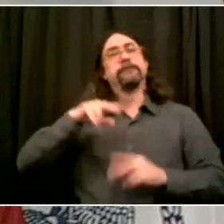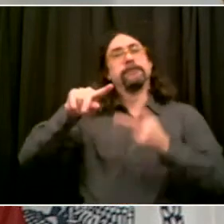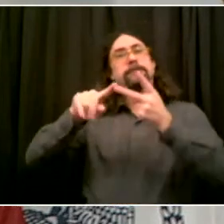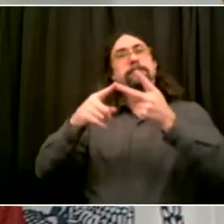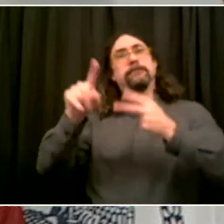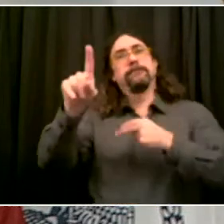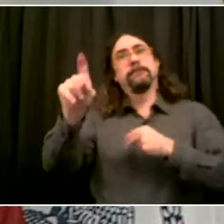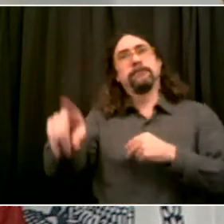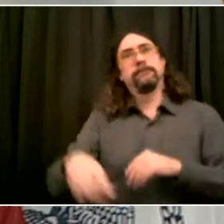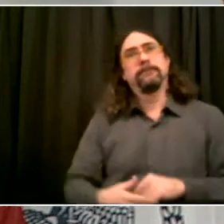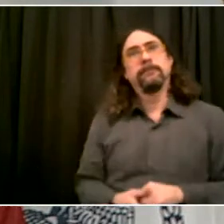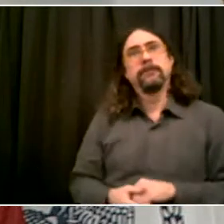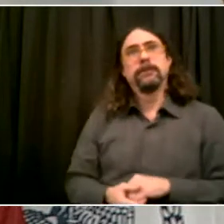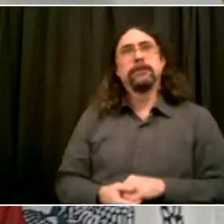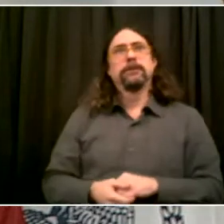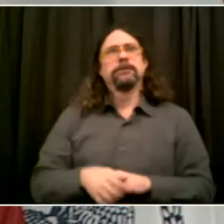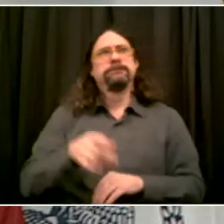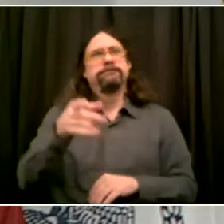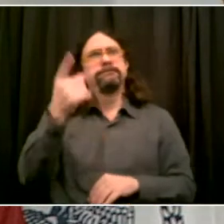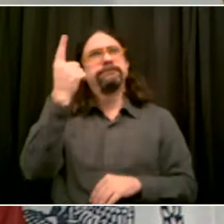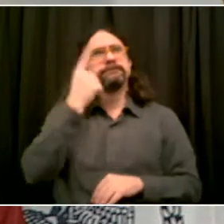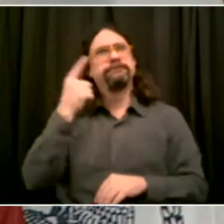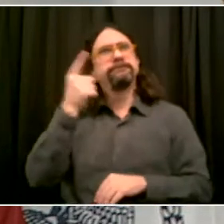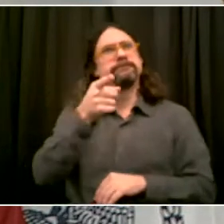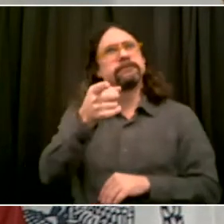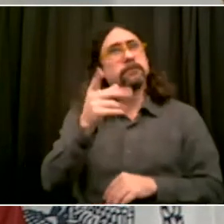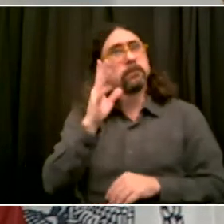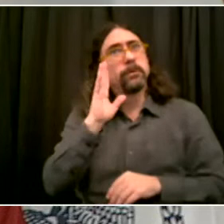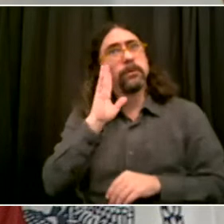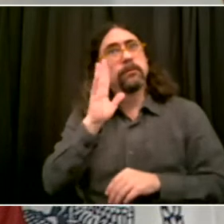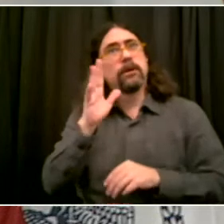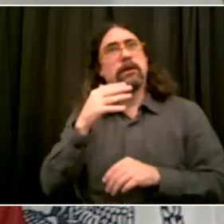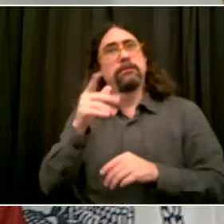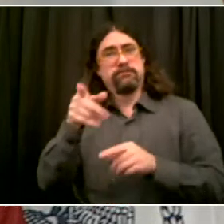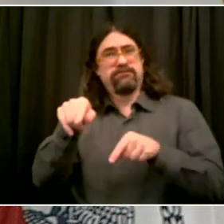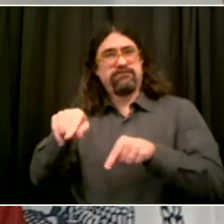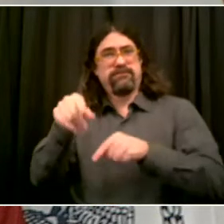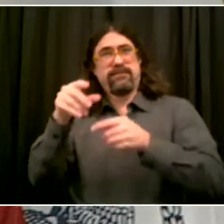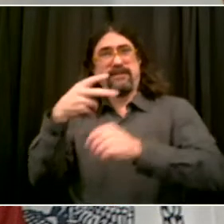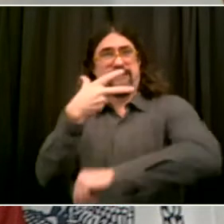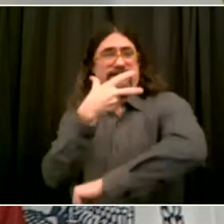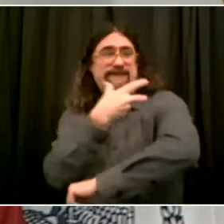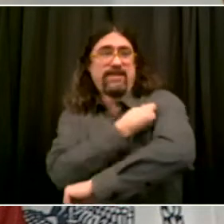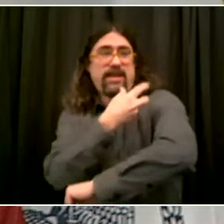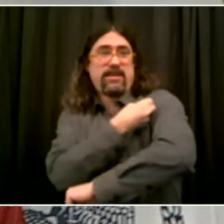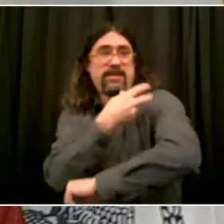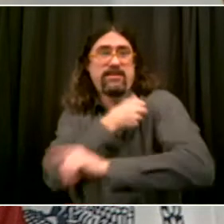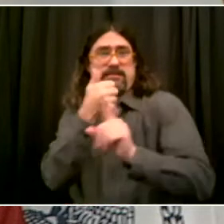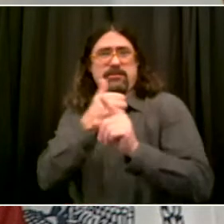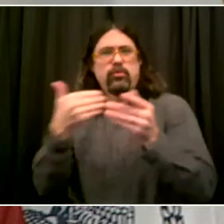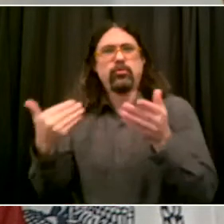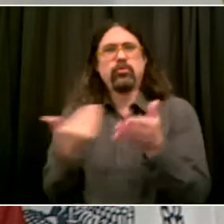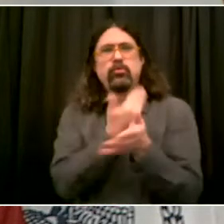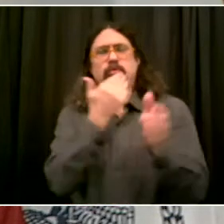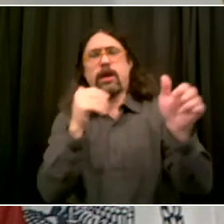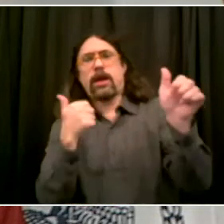DEMOGRAPHIC DATA FOR THE VACCINE? LAST NIGHT NEWS AGENCY REPORTED THE CITY HAD